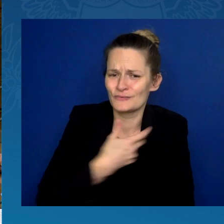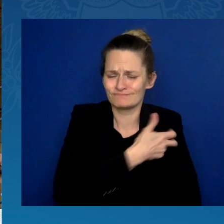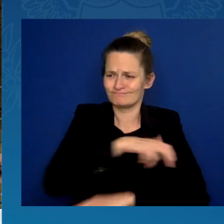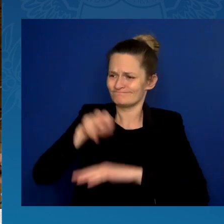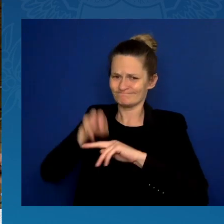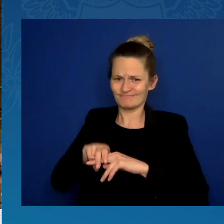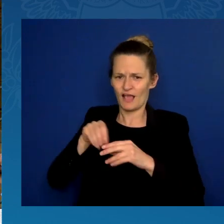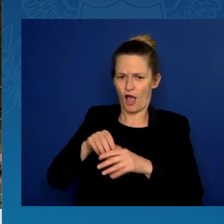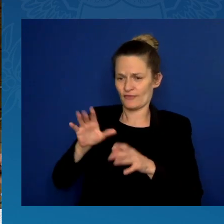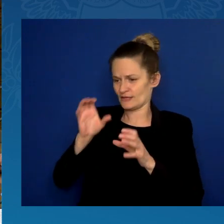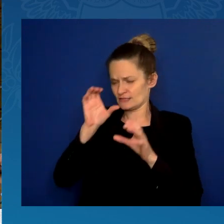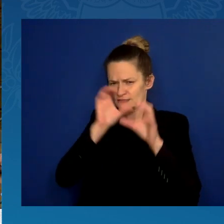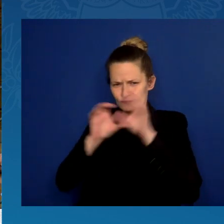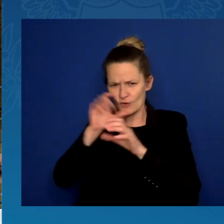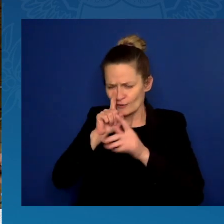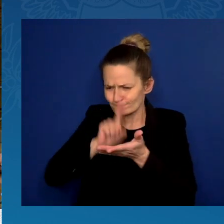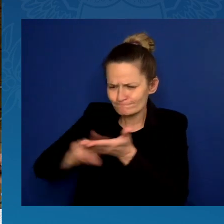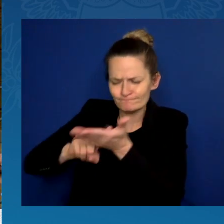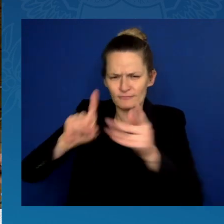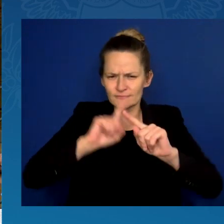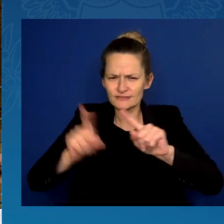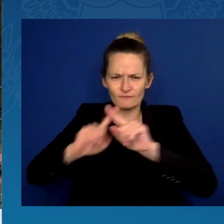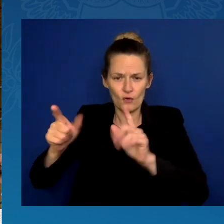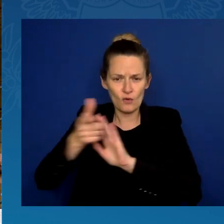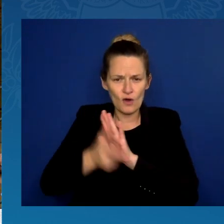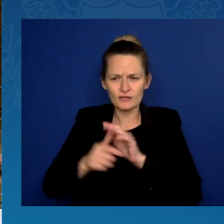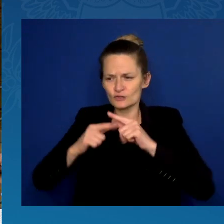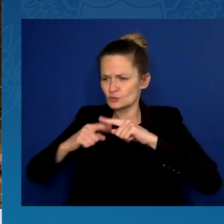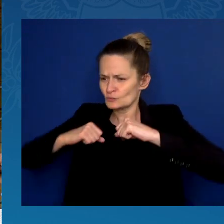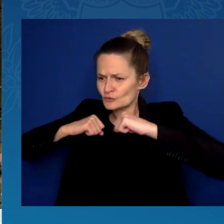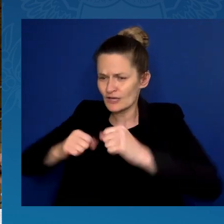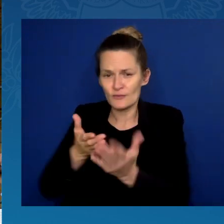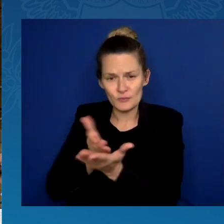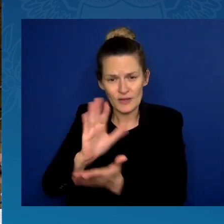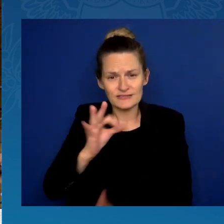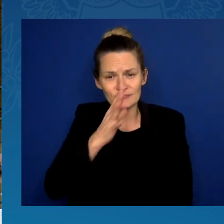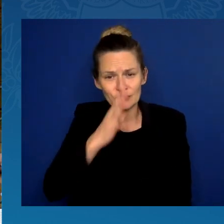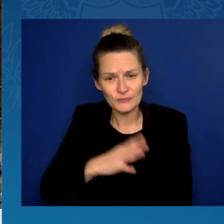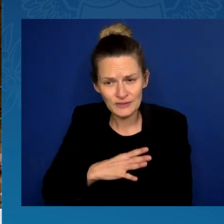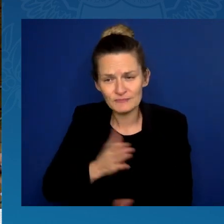to protect the rights of women in the and the rights of Americans. Thank you.